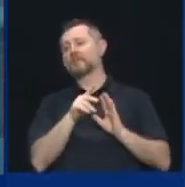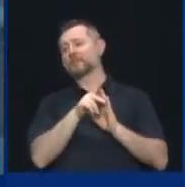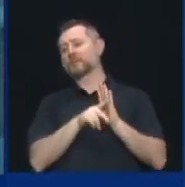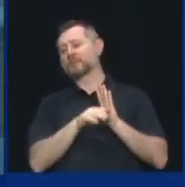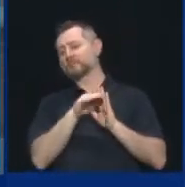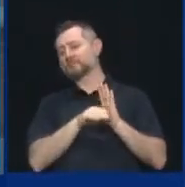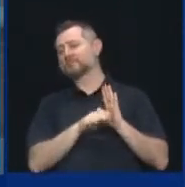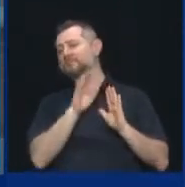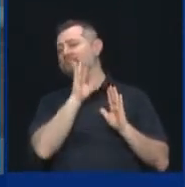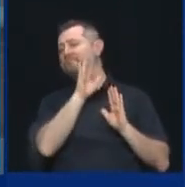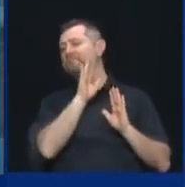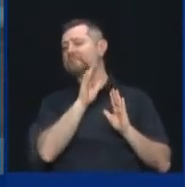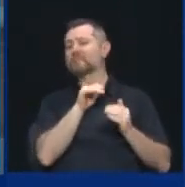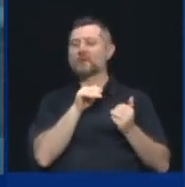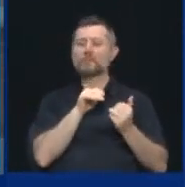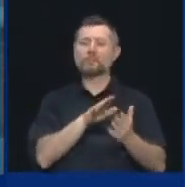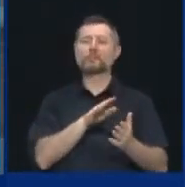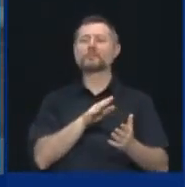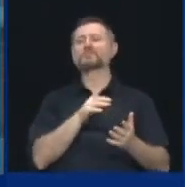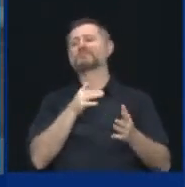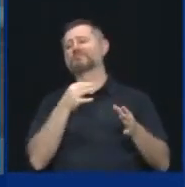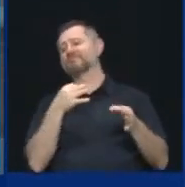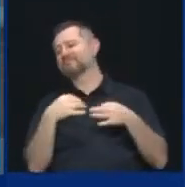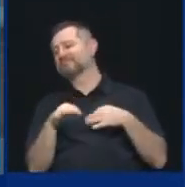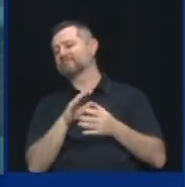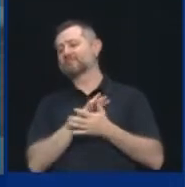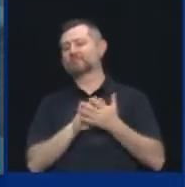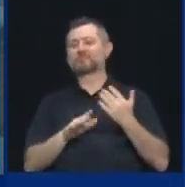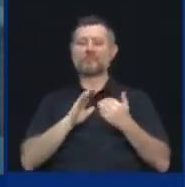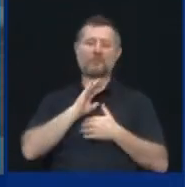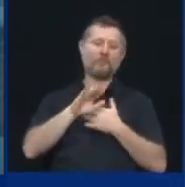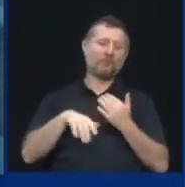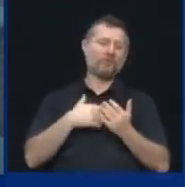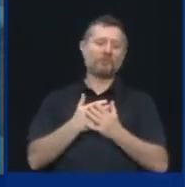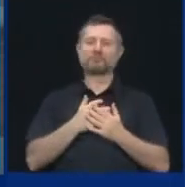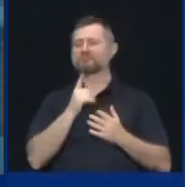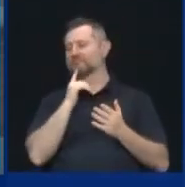THEIR POCYLI GUIDANCE IS FOR THE LOWEST POSITIVITY RATE STATE AND